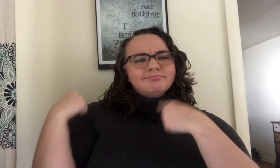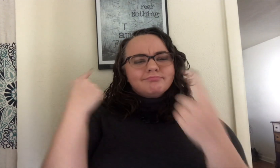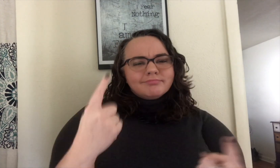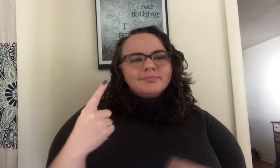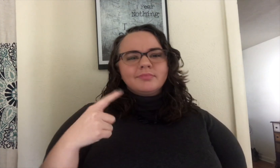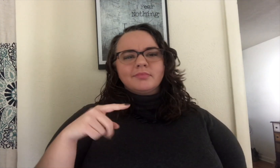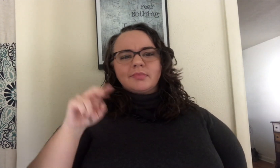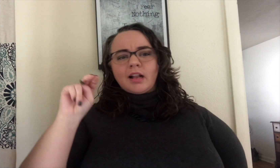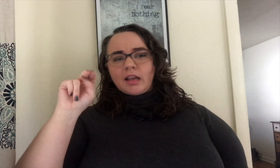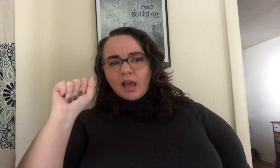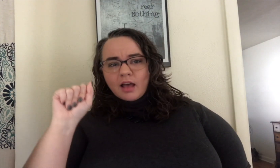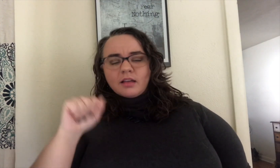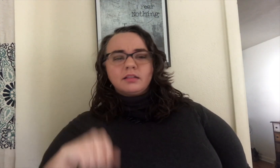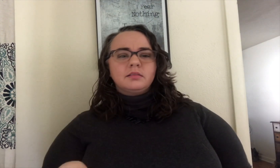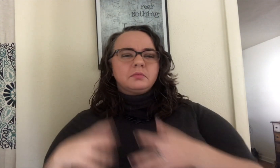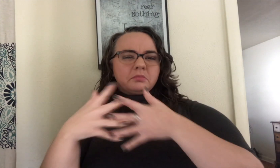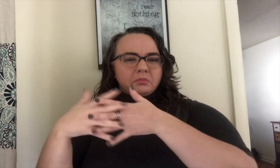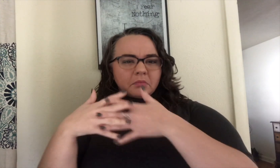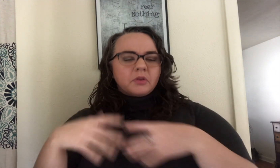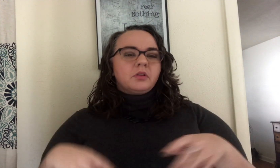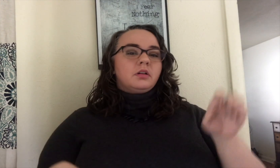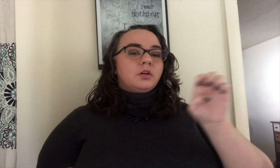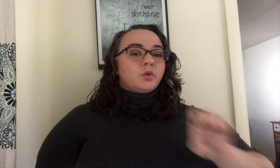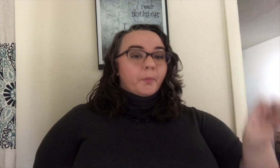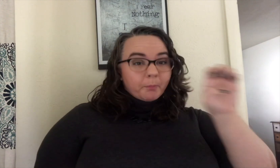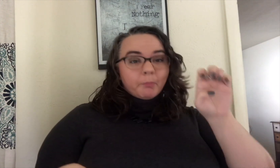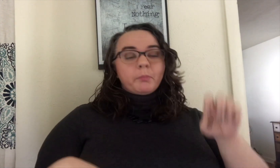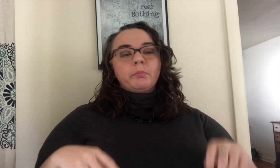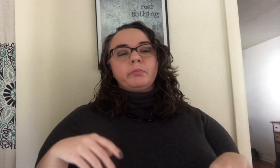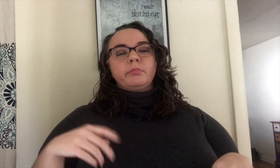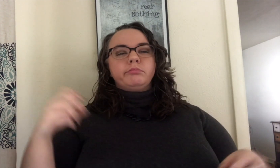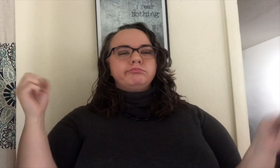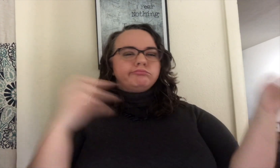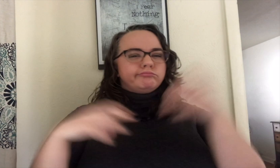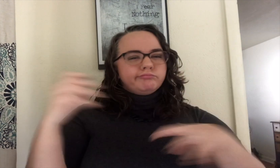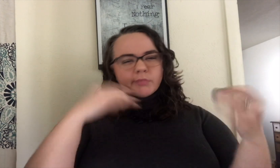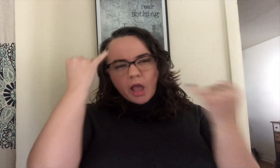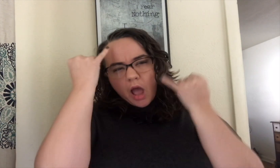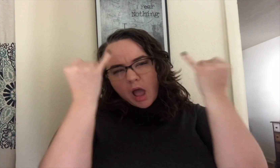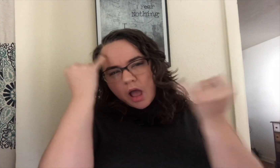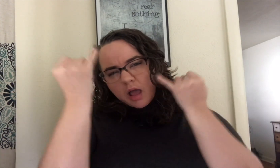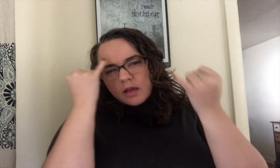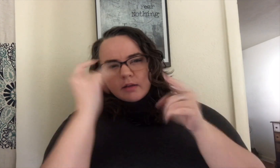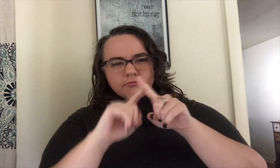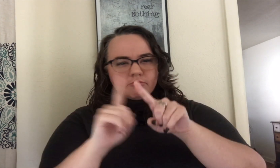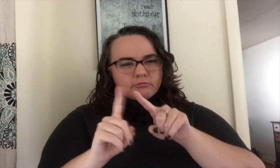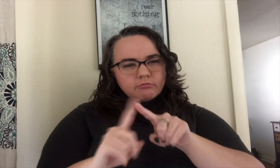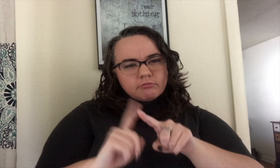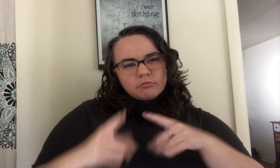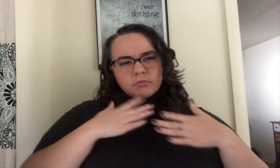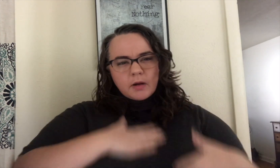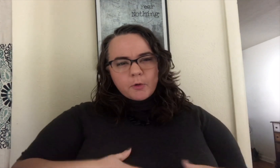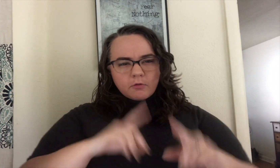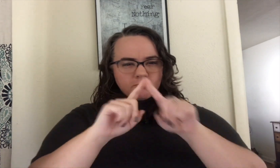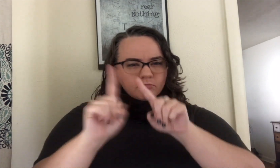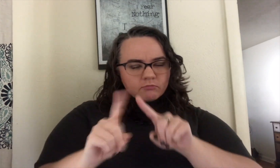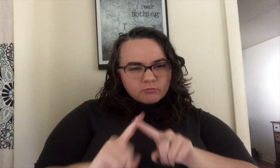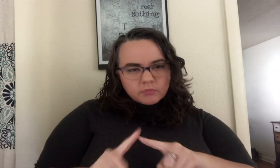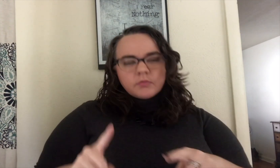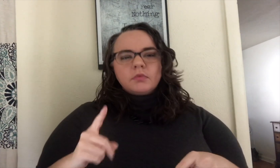We've had our NA and EU members contribute their ideas for tabards